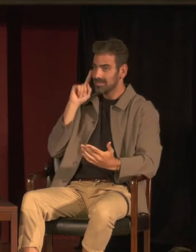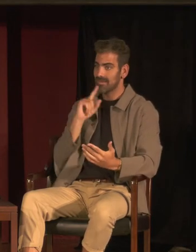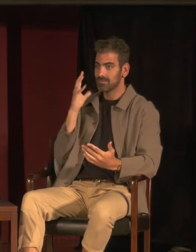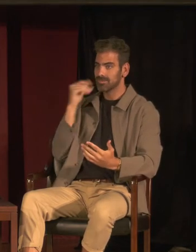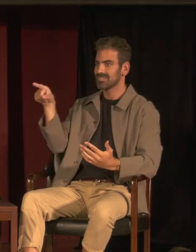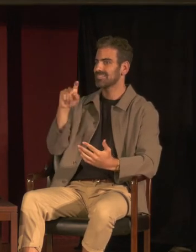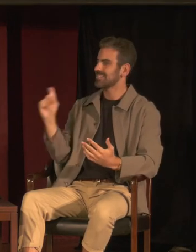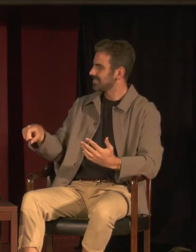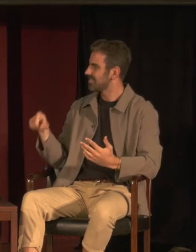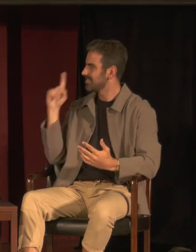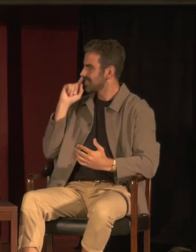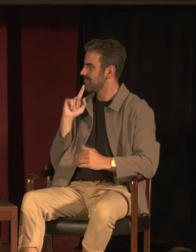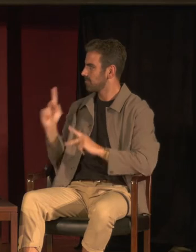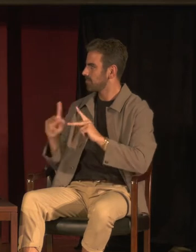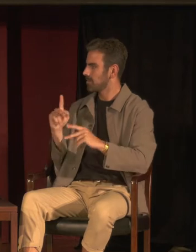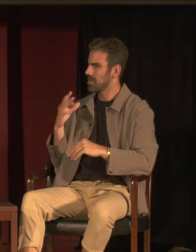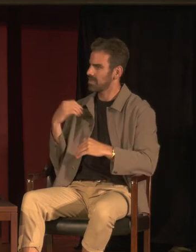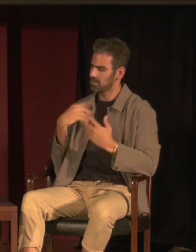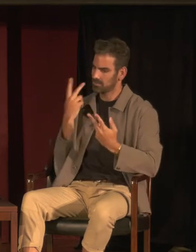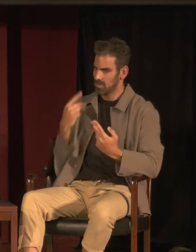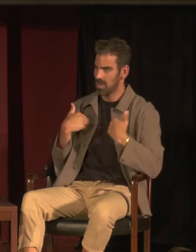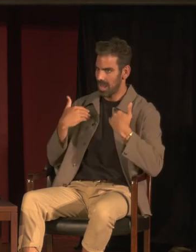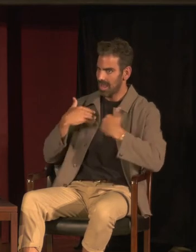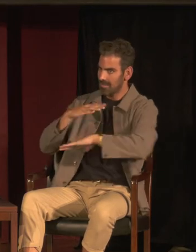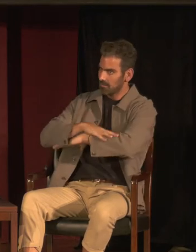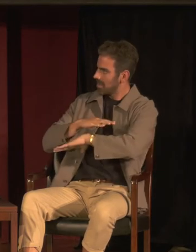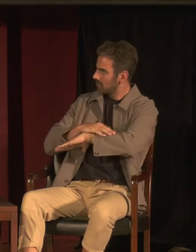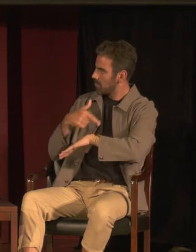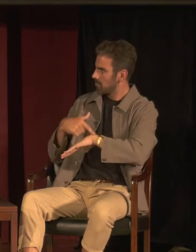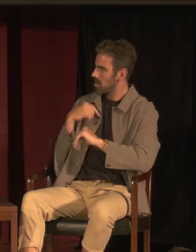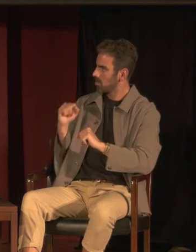I wanted to, but I couldn't because they didn't have exposure to the Deaf experience. They didn't know any Deaf people.